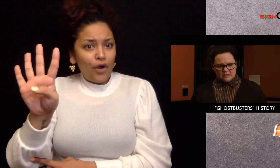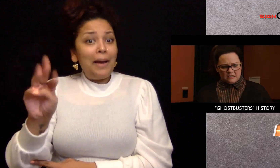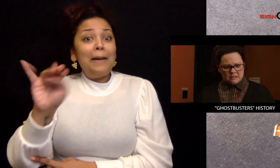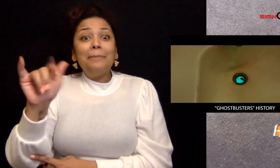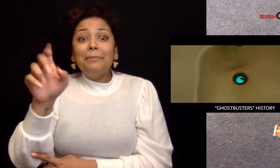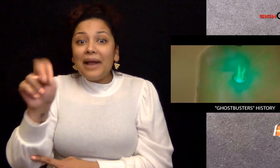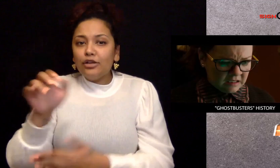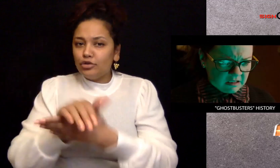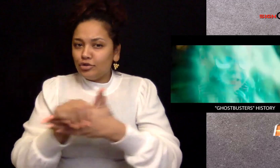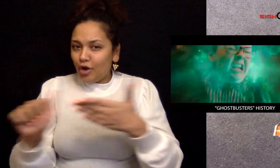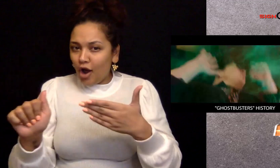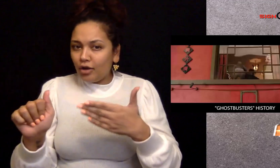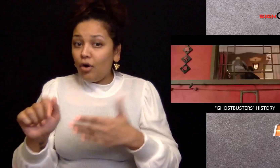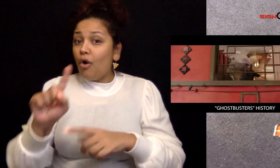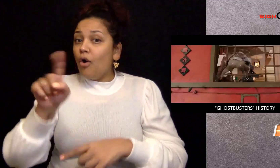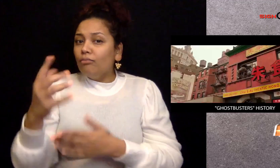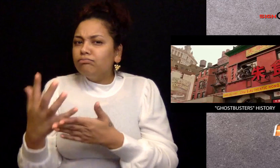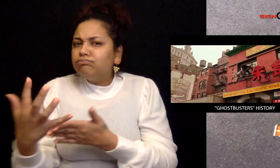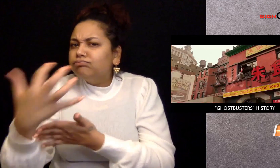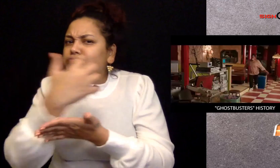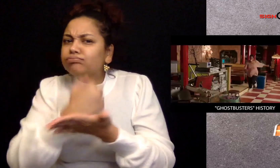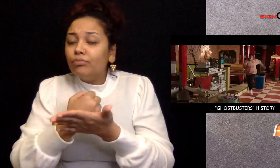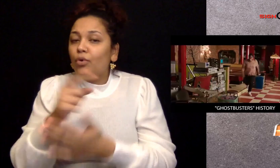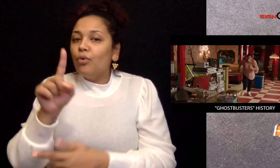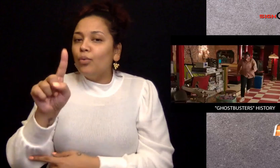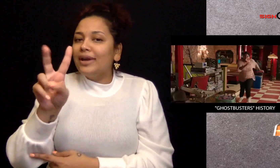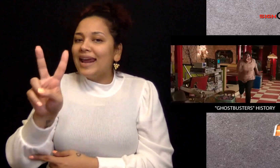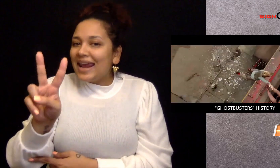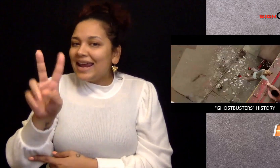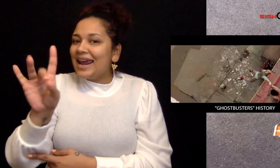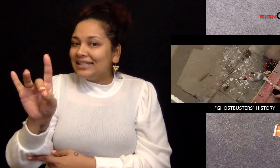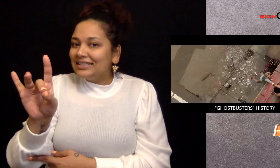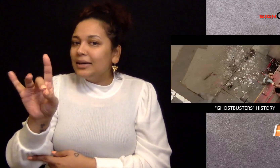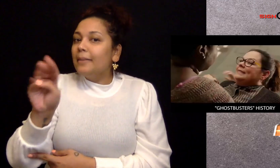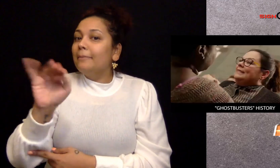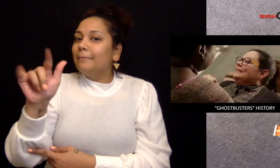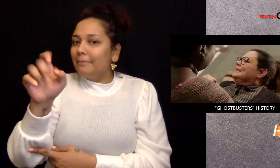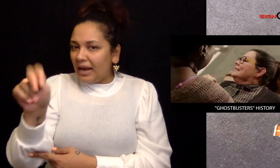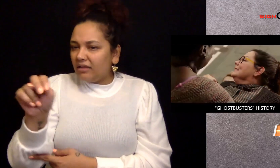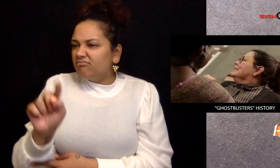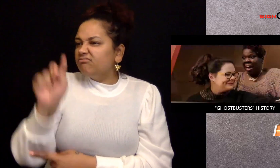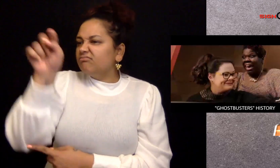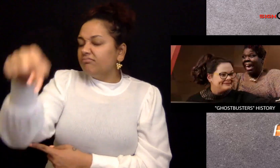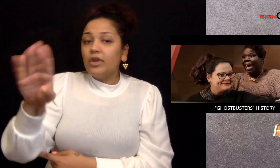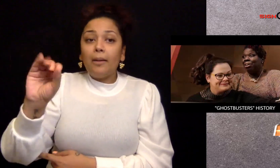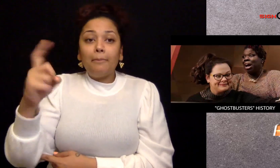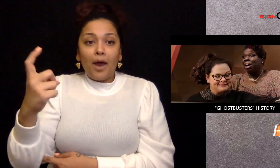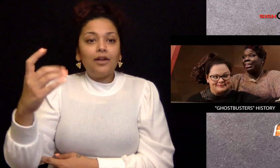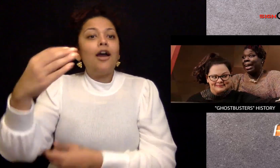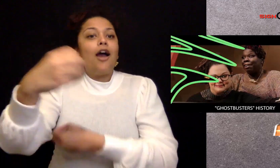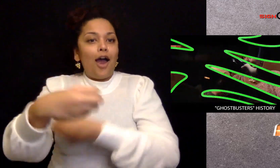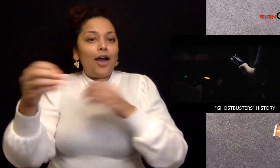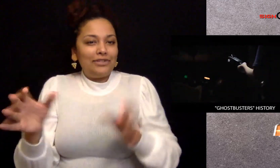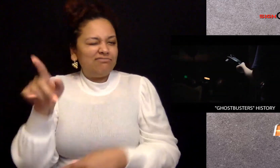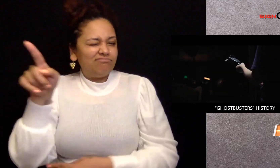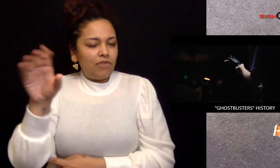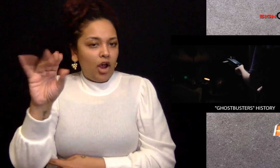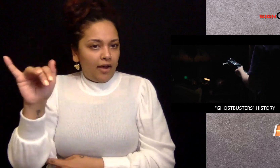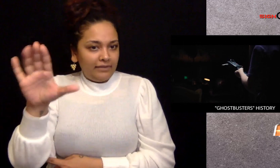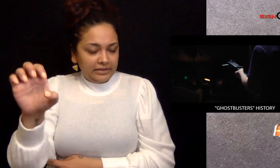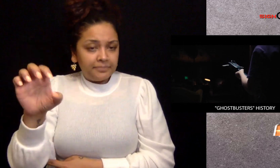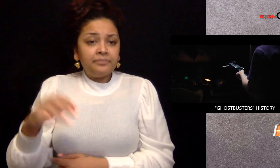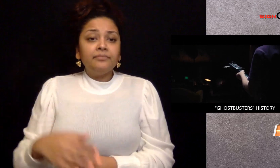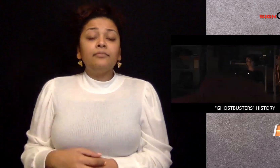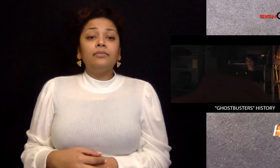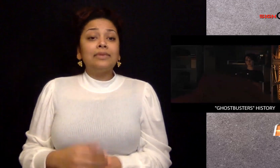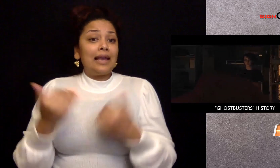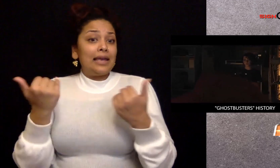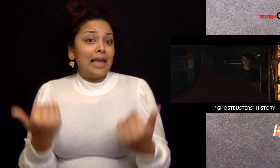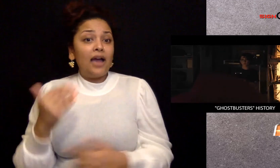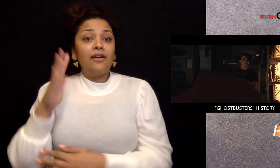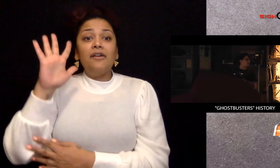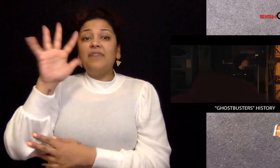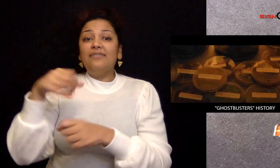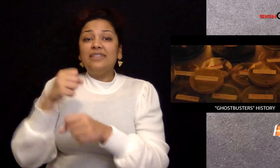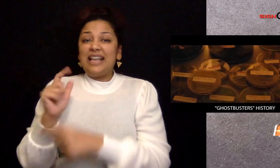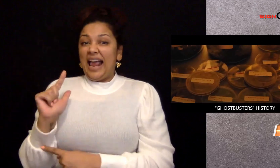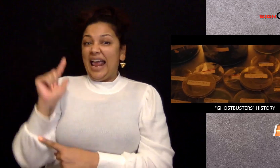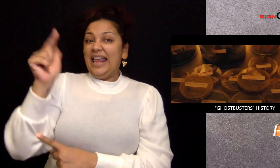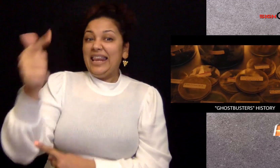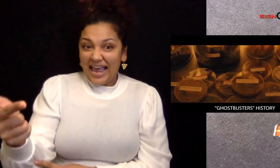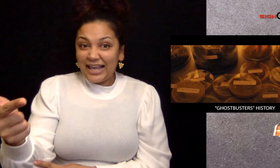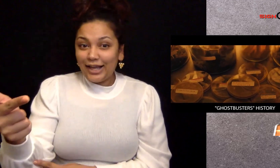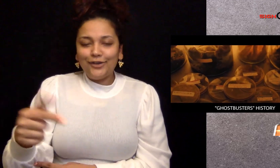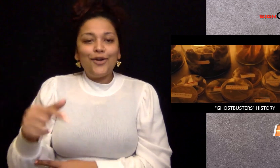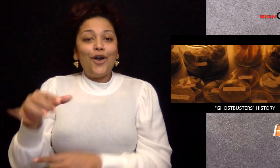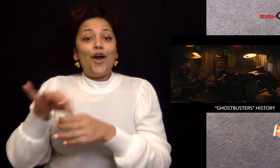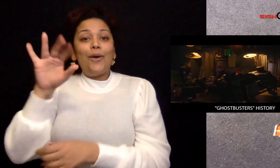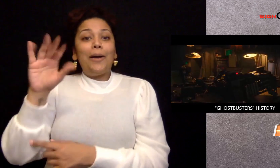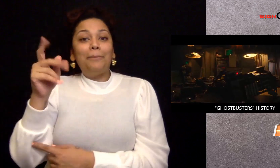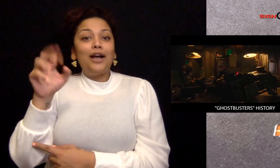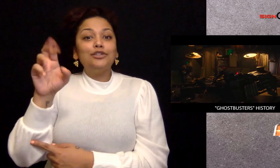a reported $144 million to make and only grossed 128 million at the box office and now five